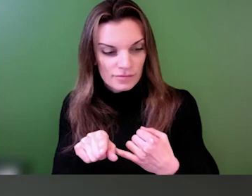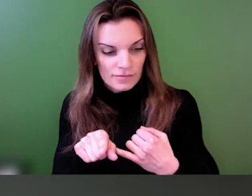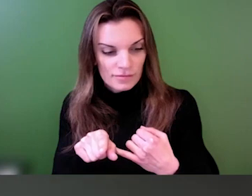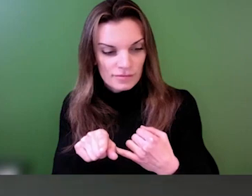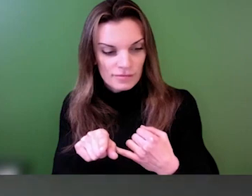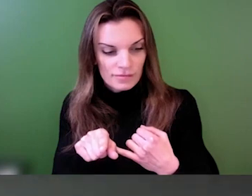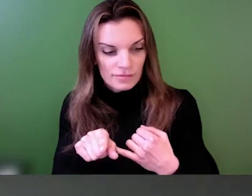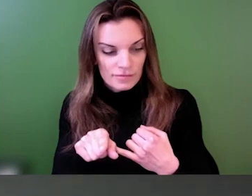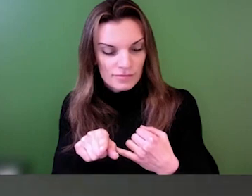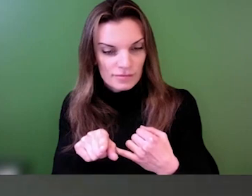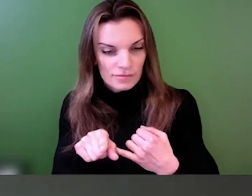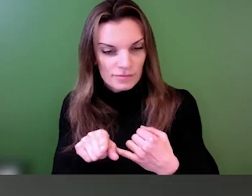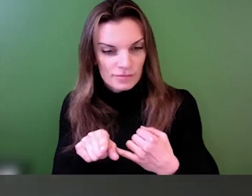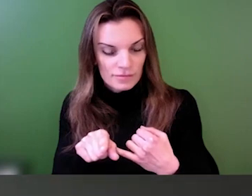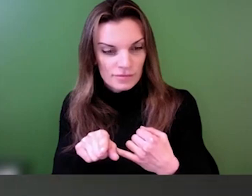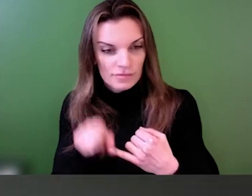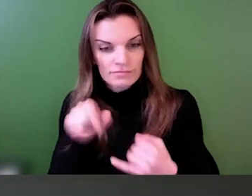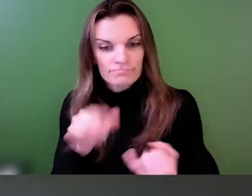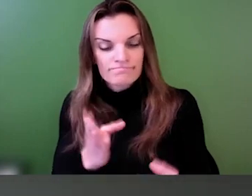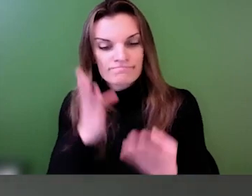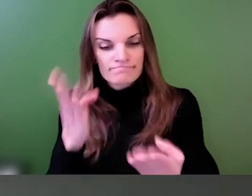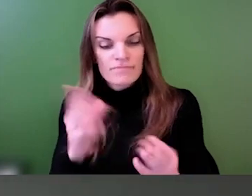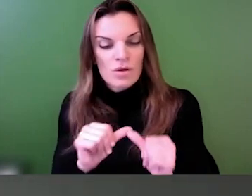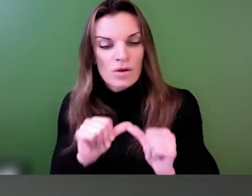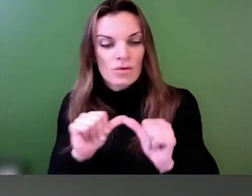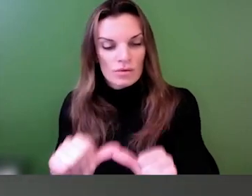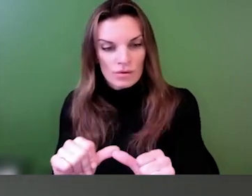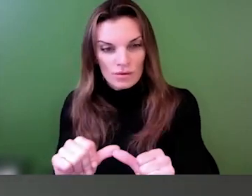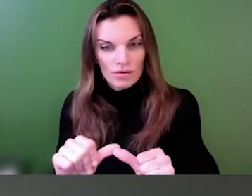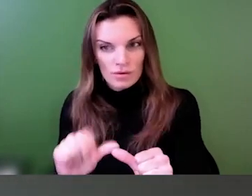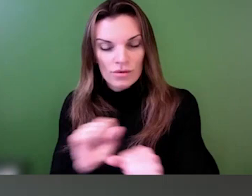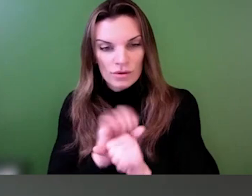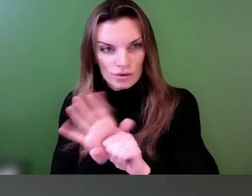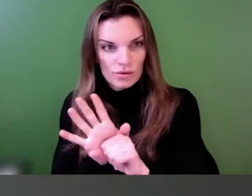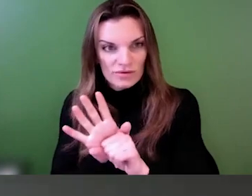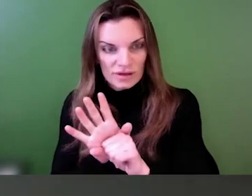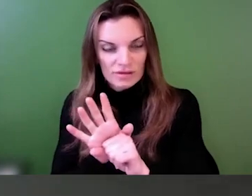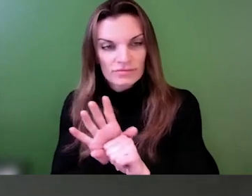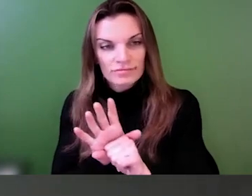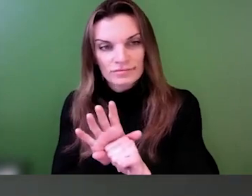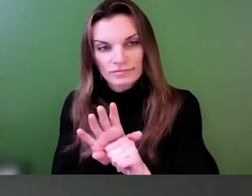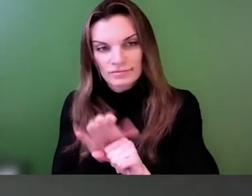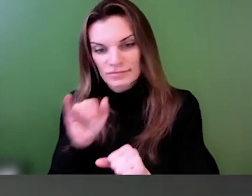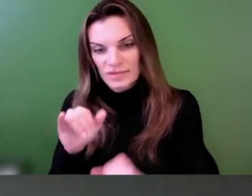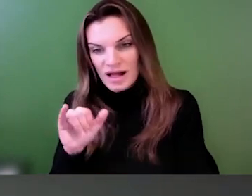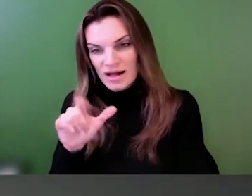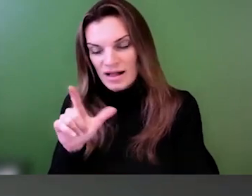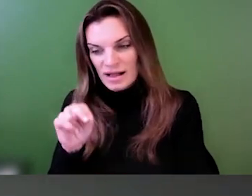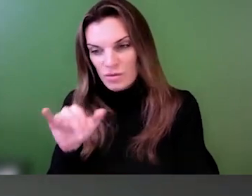The recommended long care, long COVID care docs in IL-NY area